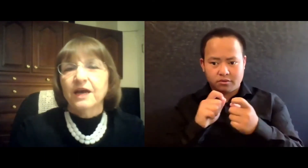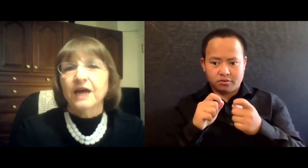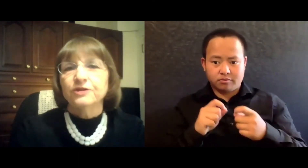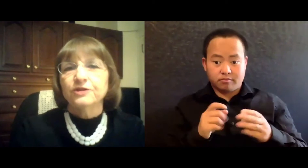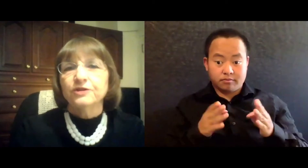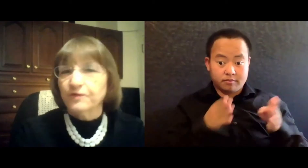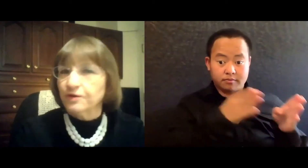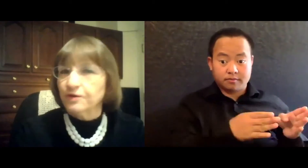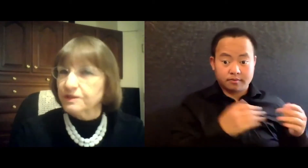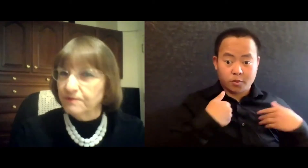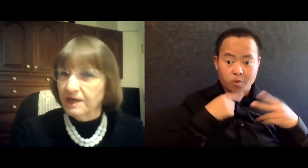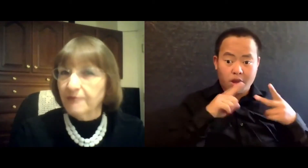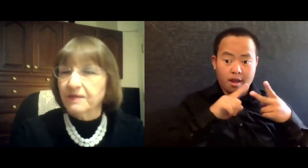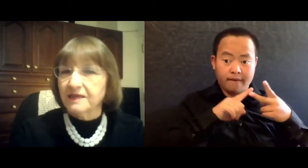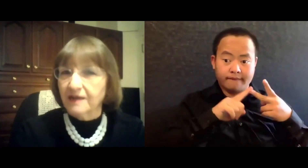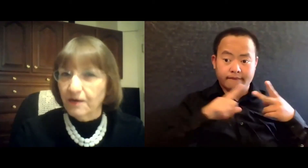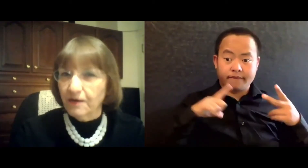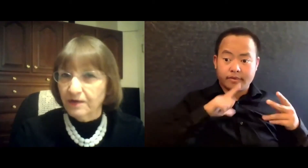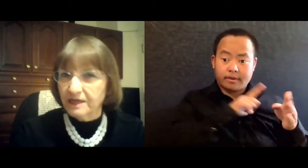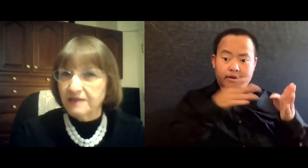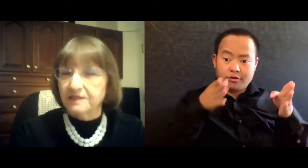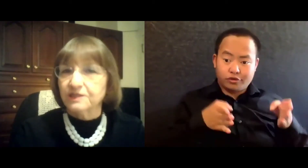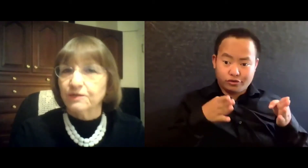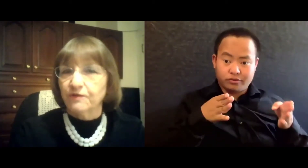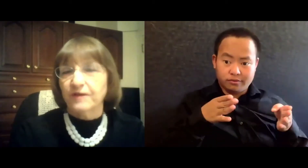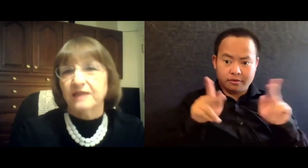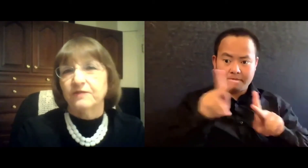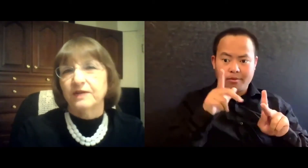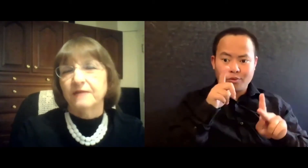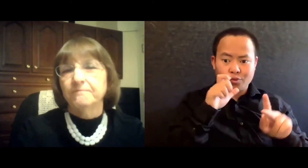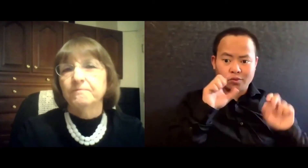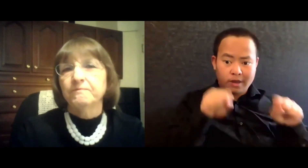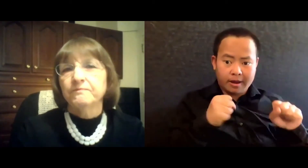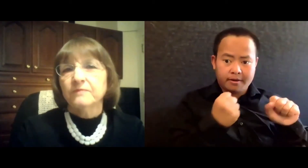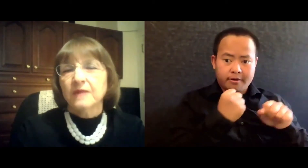and to whom of course, we are making our cases so effectively.